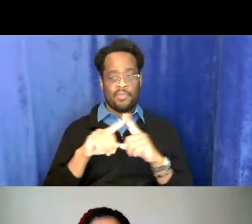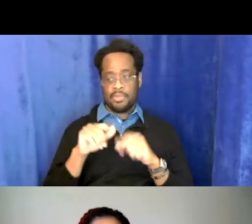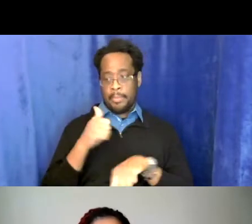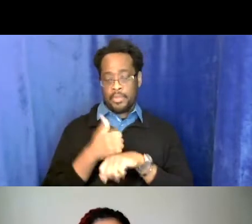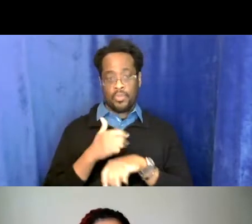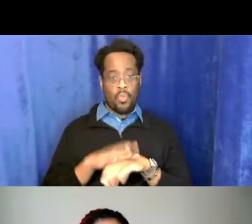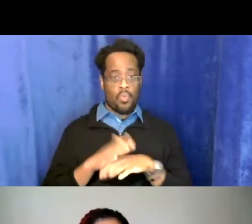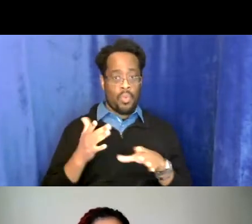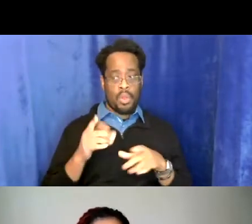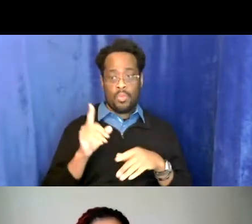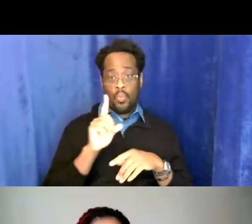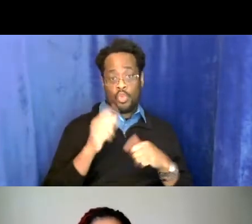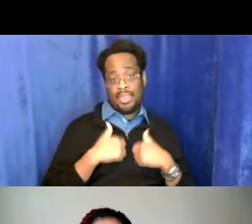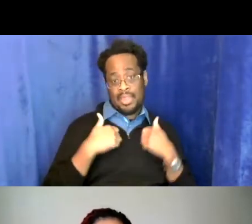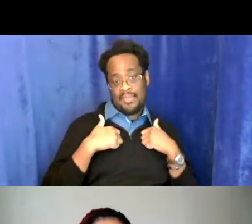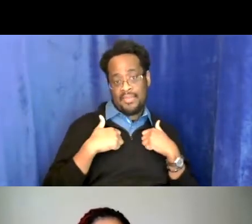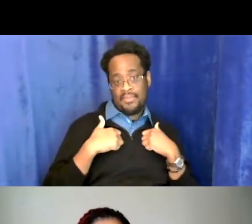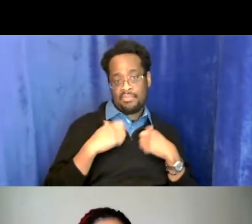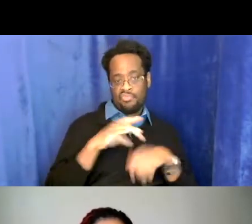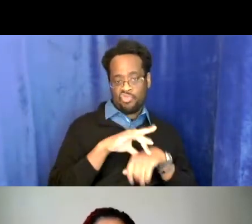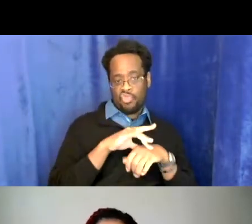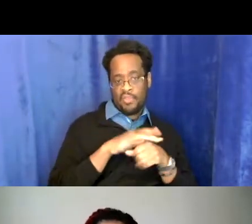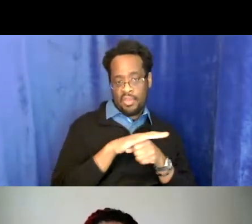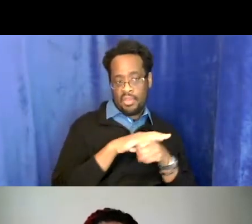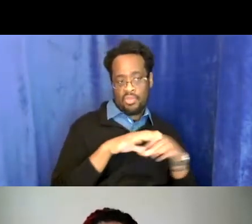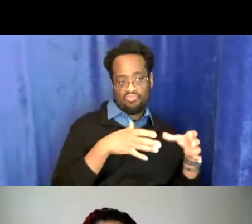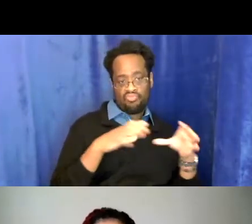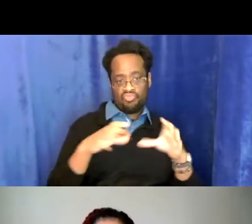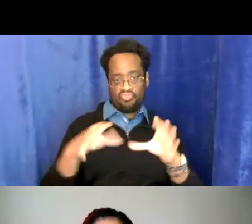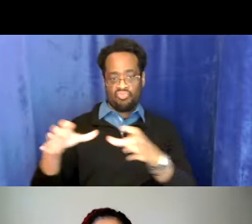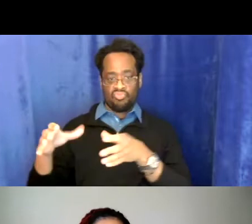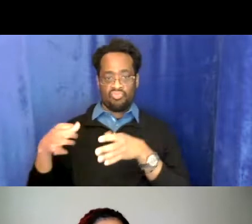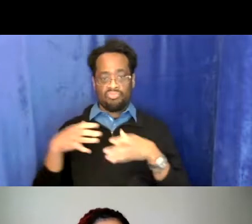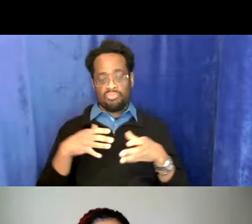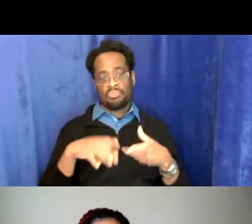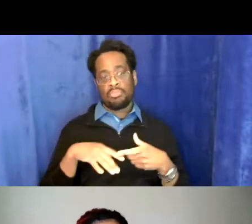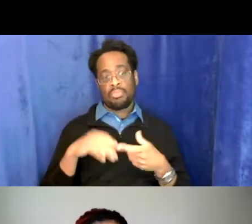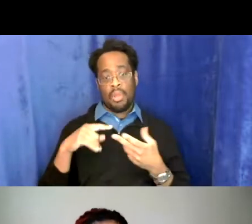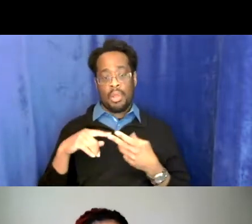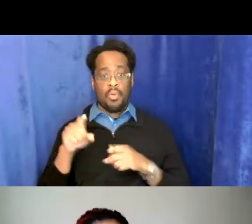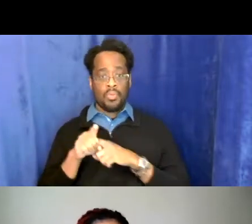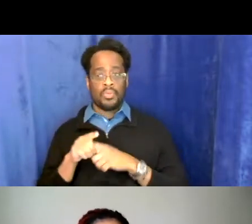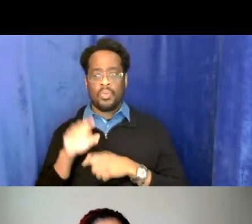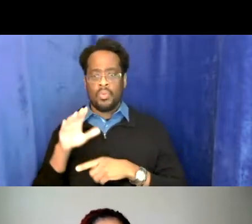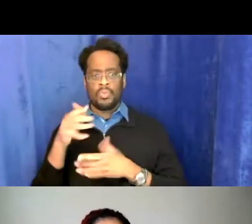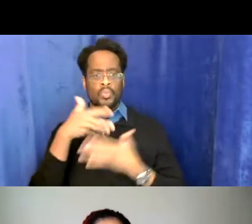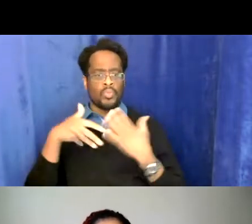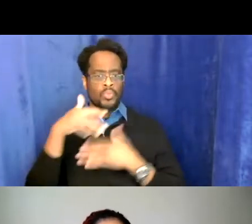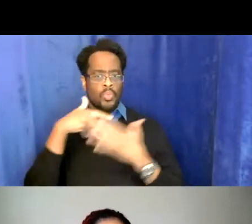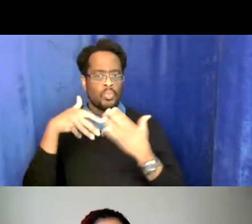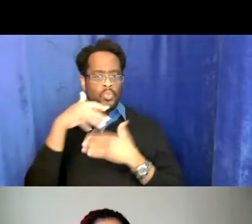Throughout the world, we have differences. And some may be based on where you live. The geography or region.